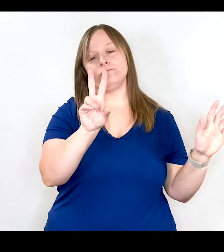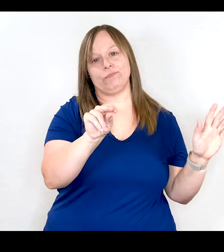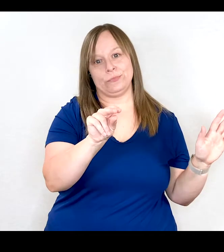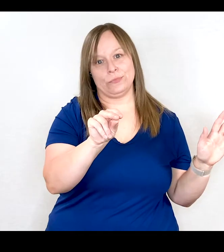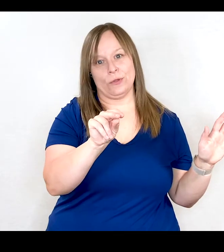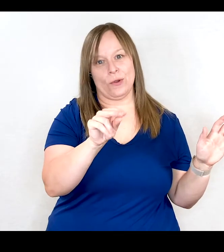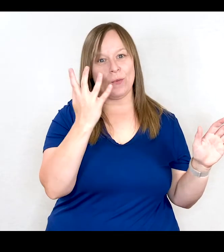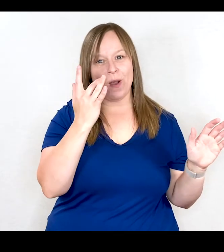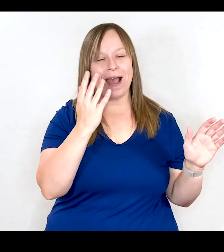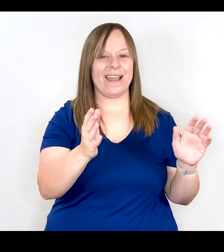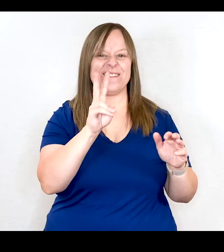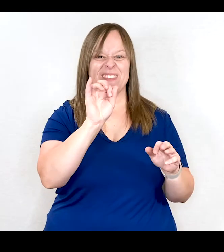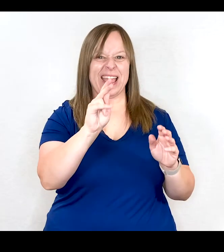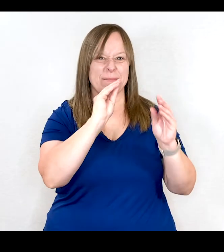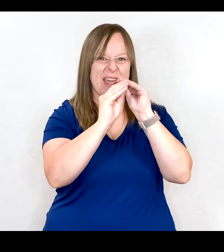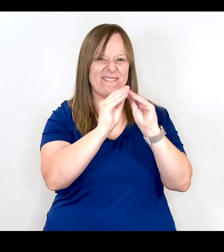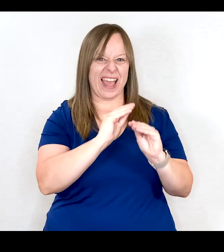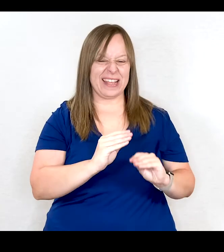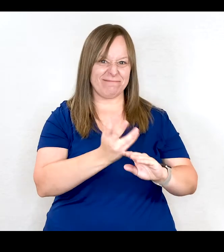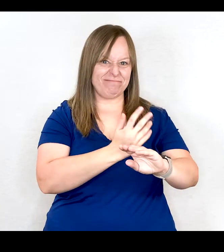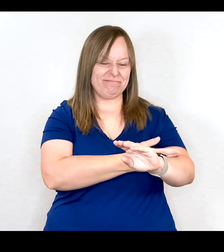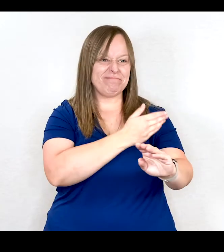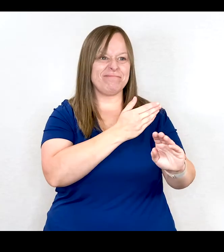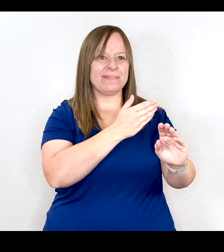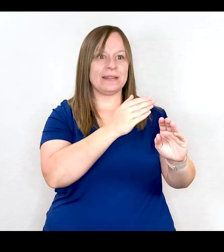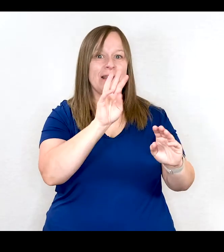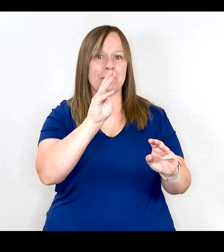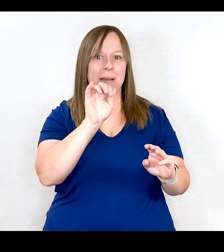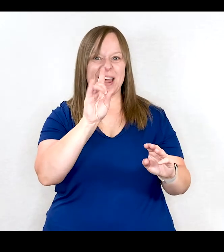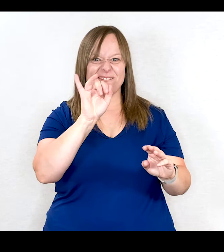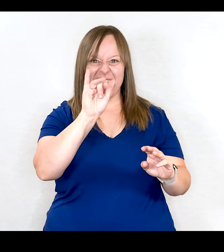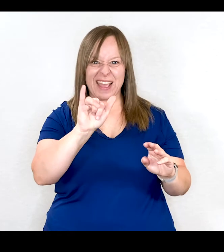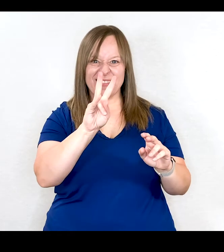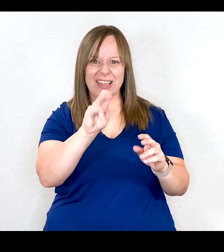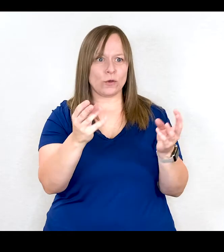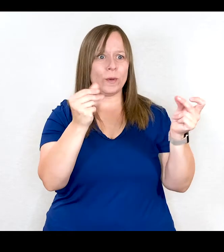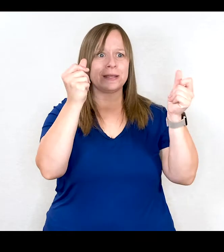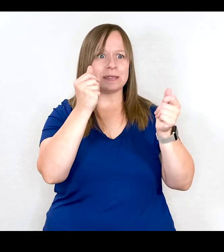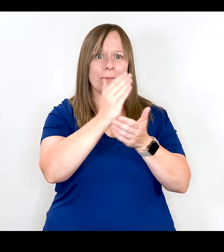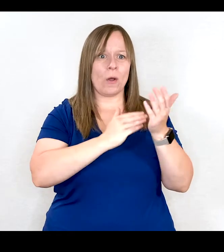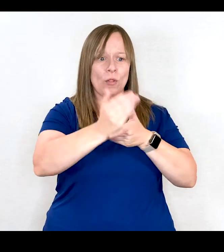But we still weren't done, because then the van had to be modified. But actually modifying the van was the quickest part